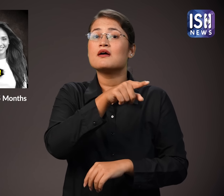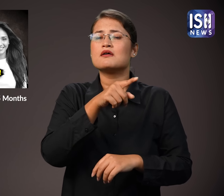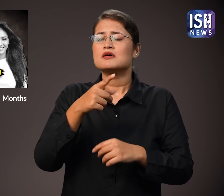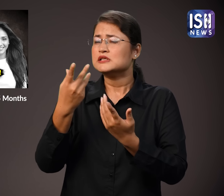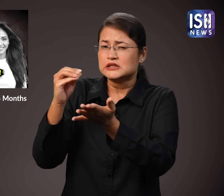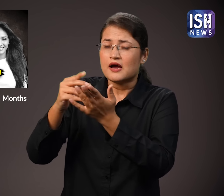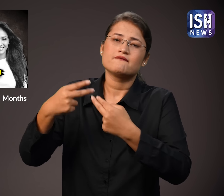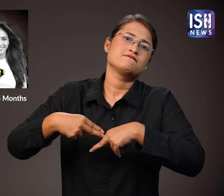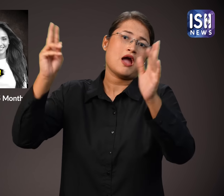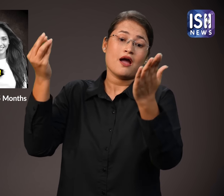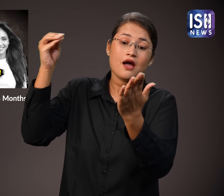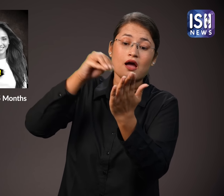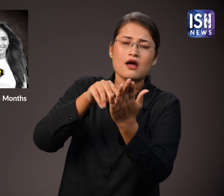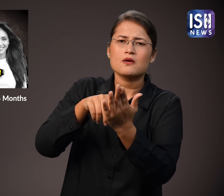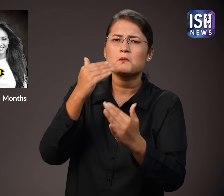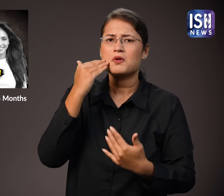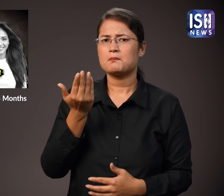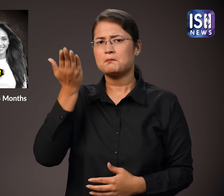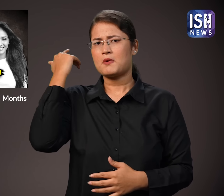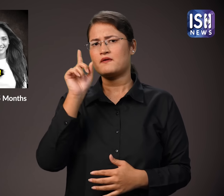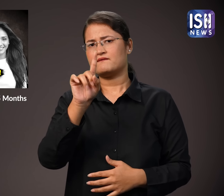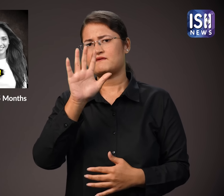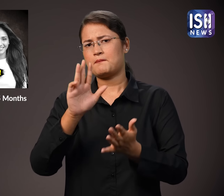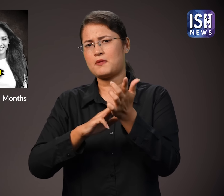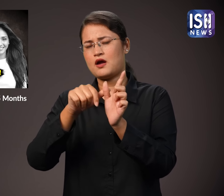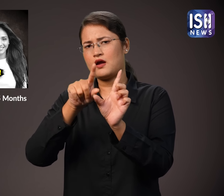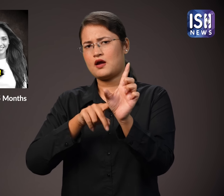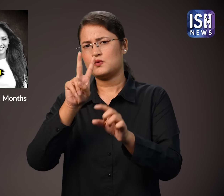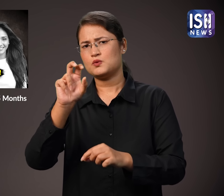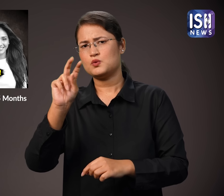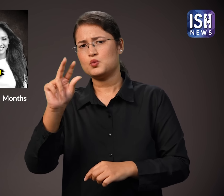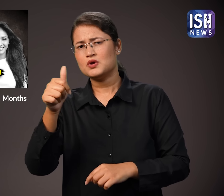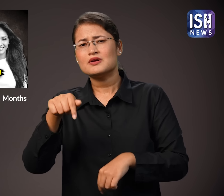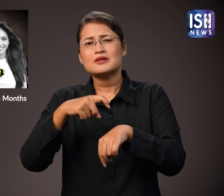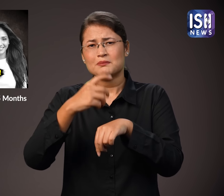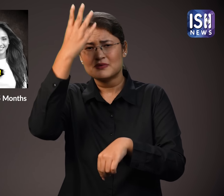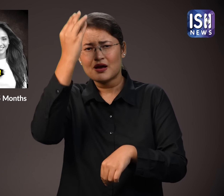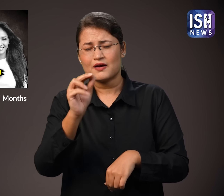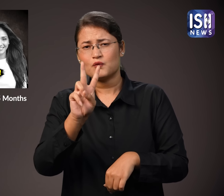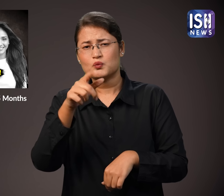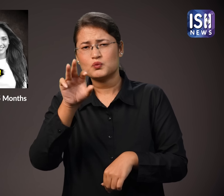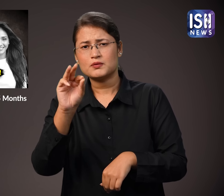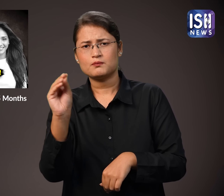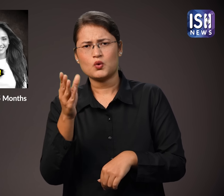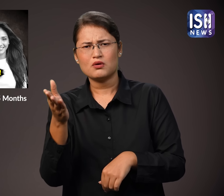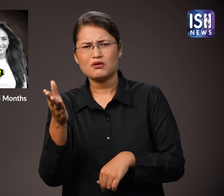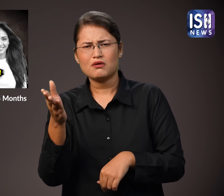The FIR was finally registered on 15th May 2026 at around 2:30 a.m.